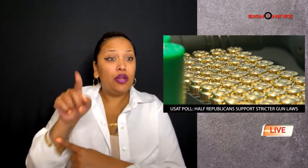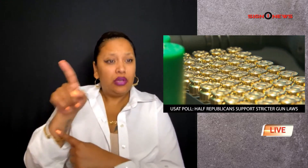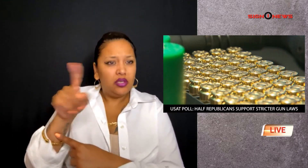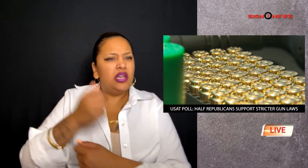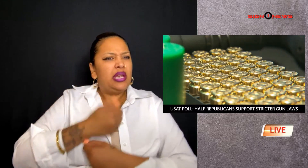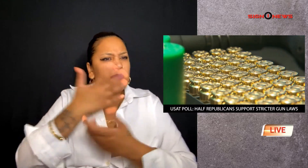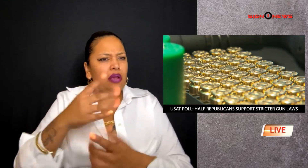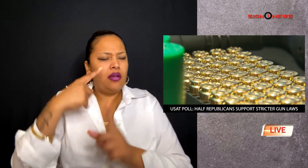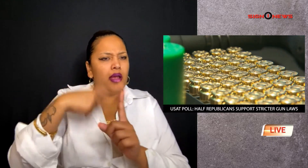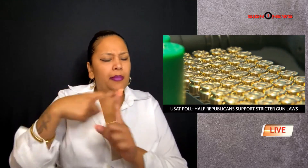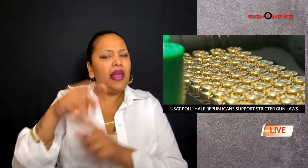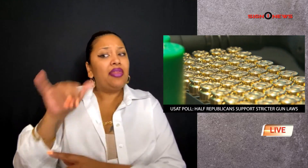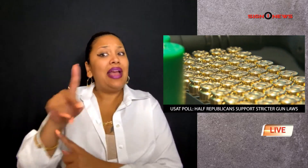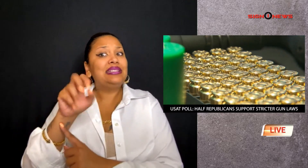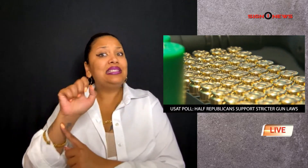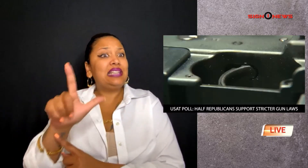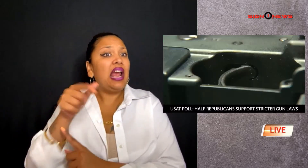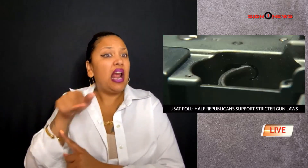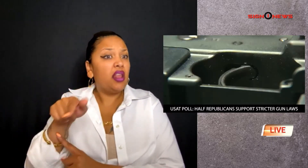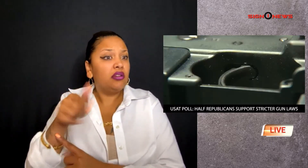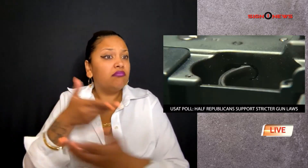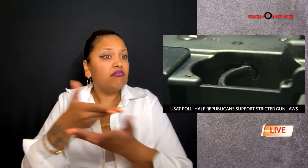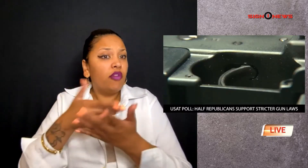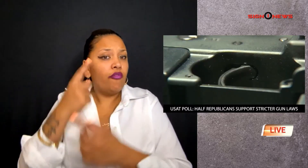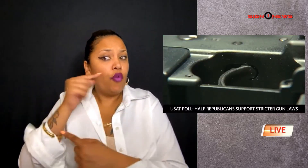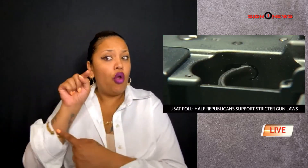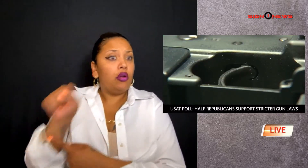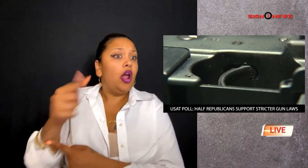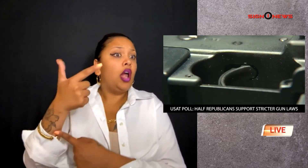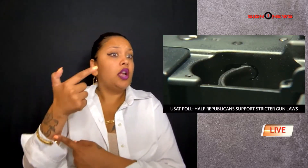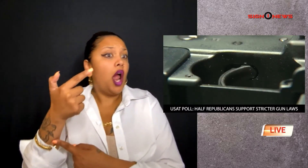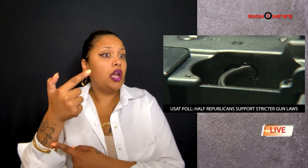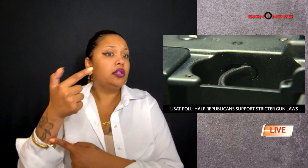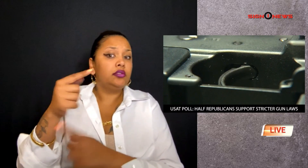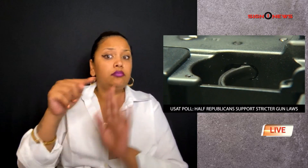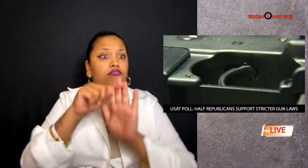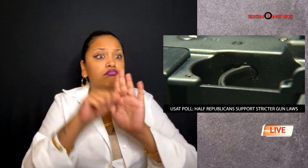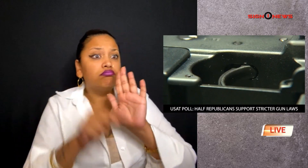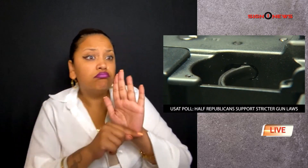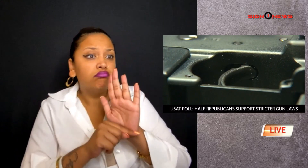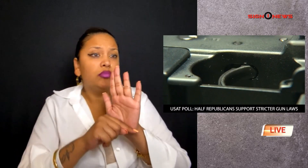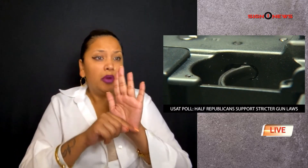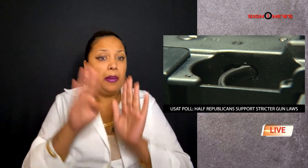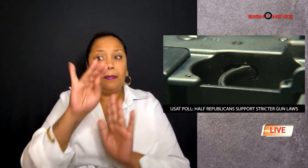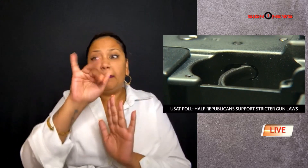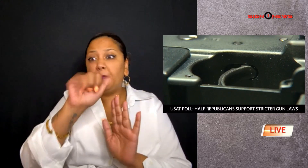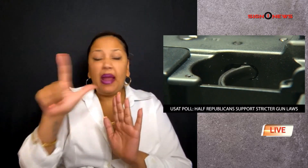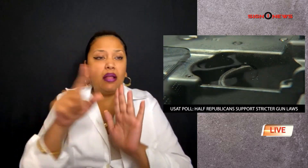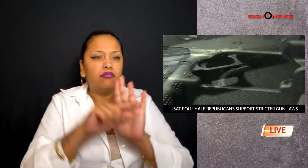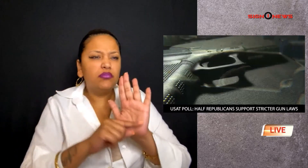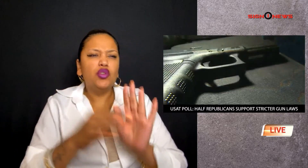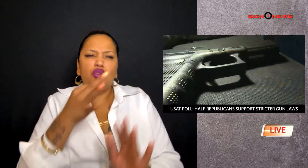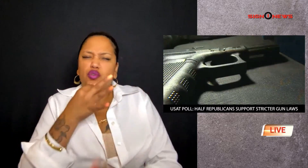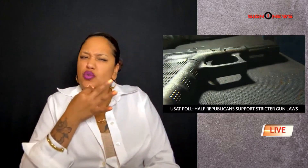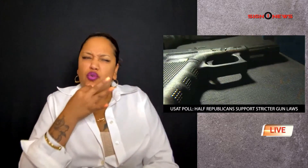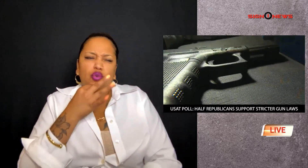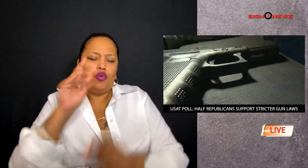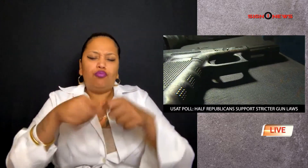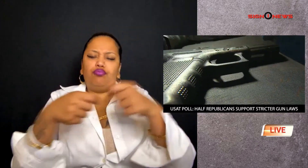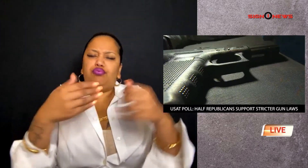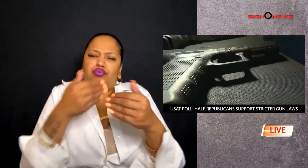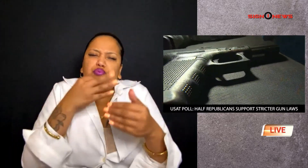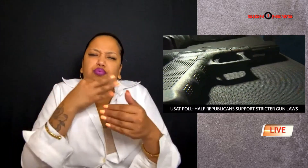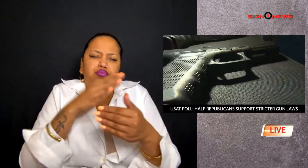House Democrats have expressed optimism that a deal for a gun reform bill could be reached soon